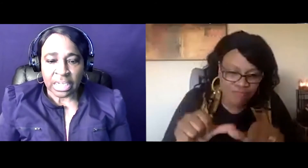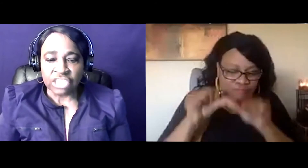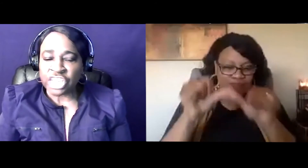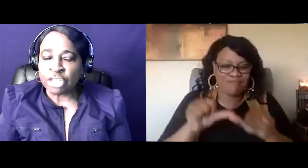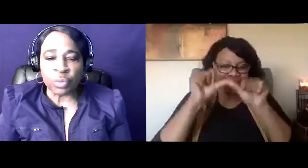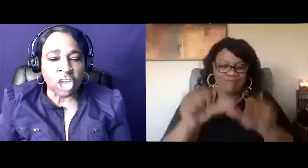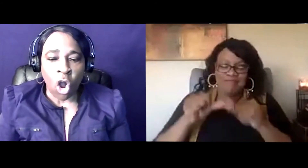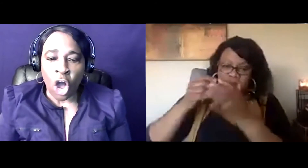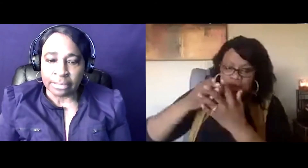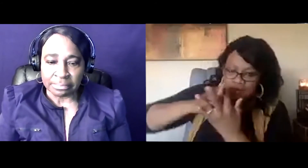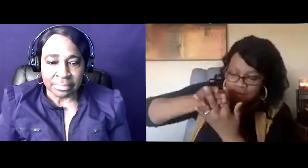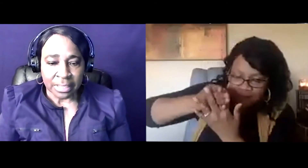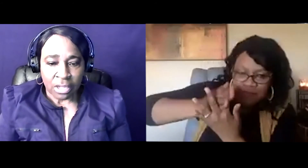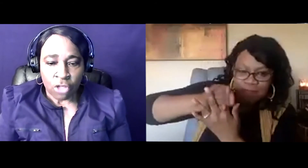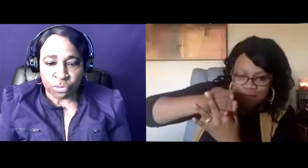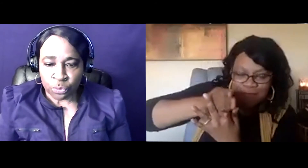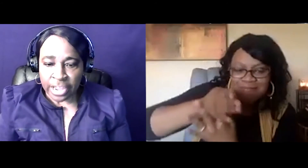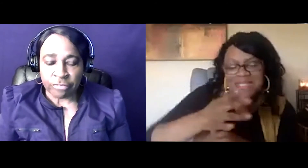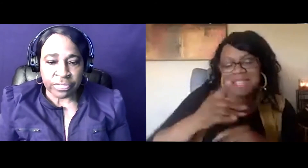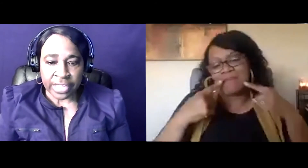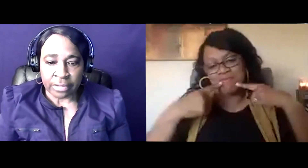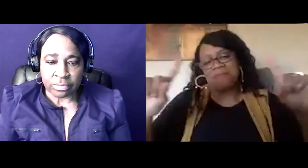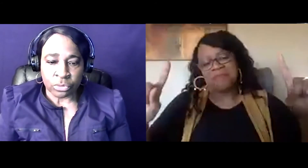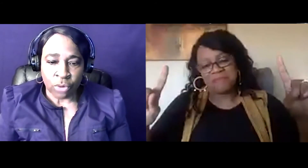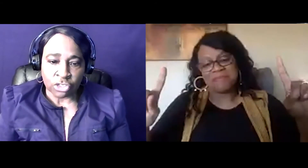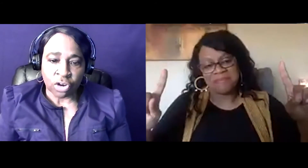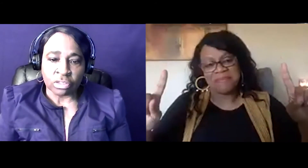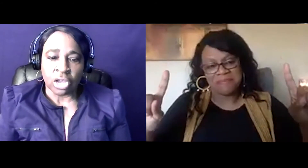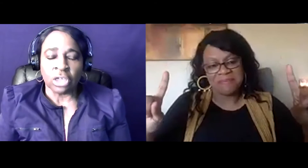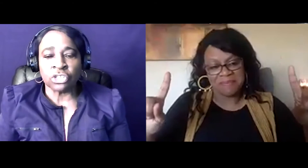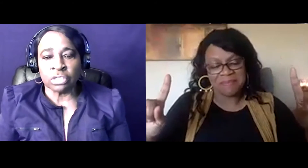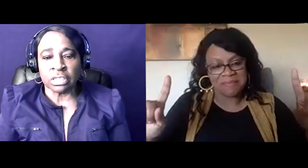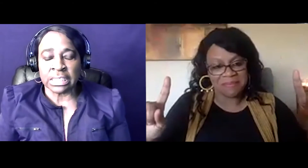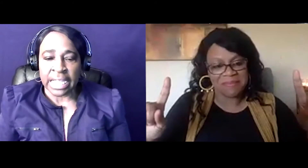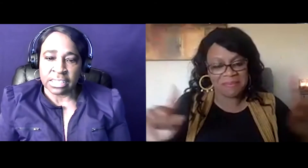Continuing on through everything, through our struggles on to success.